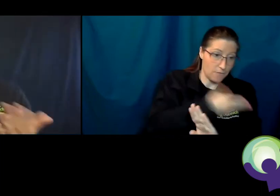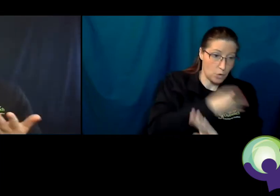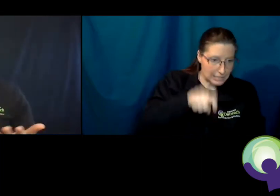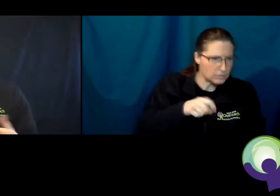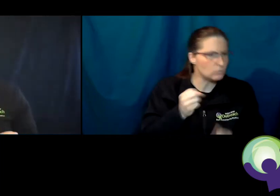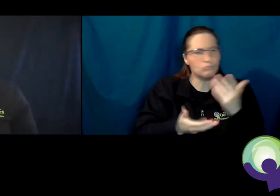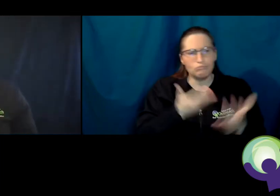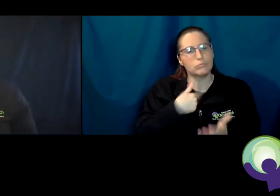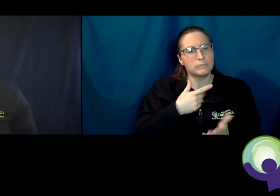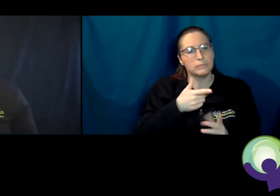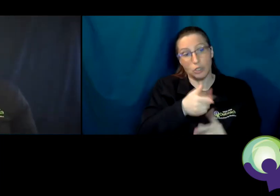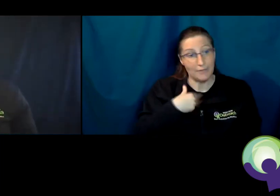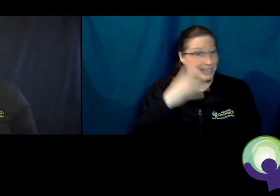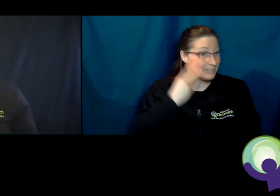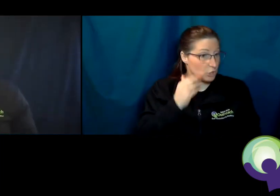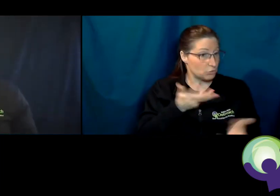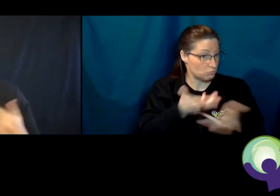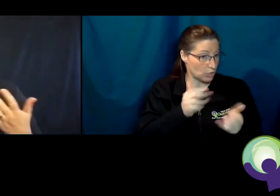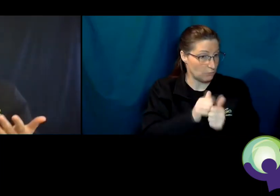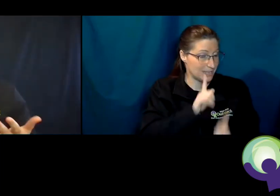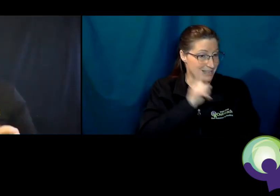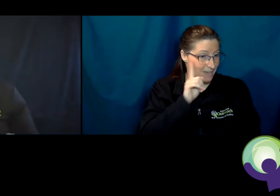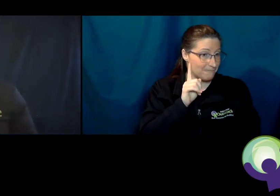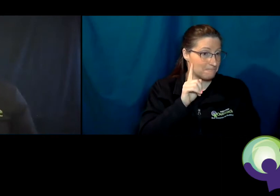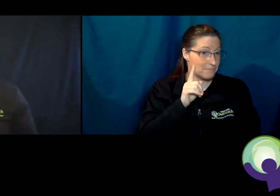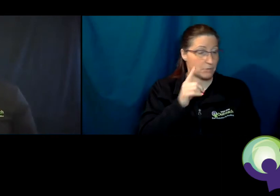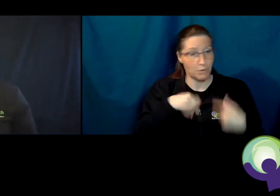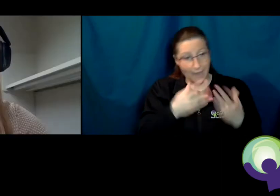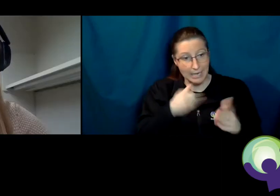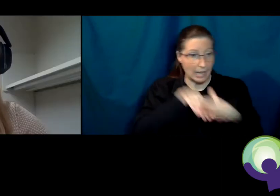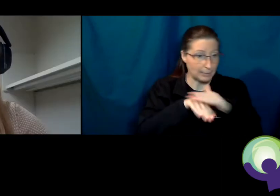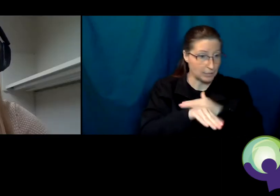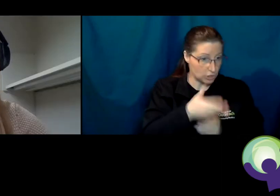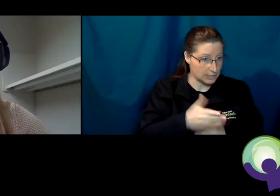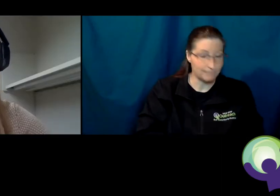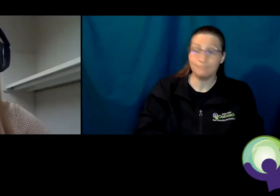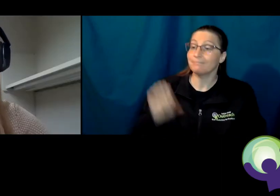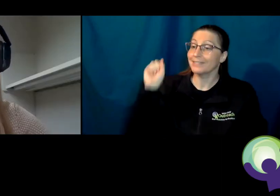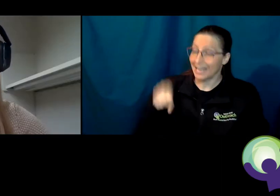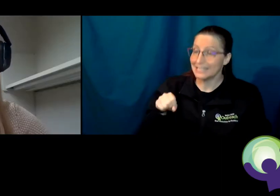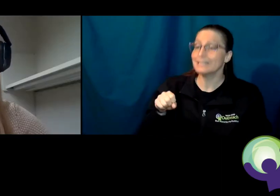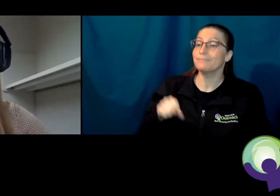have any experience working with providing accommodations like that yes if a co-worker